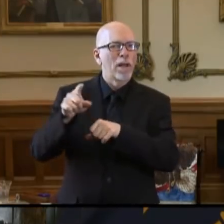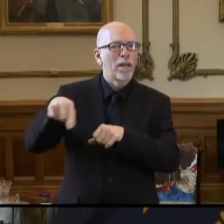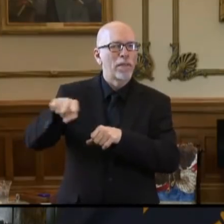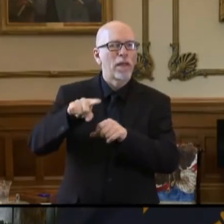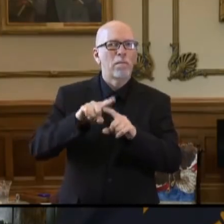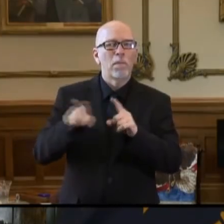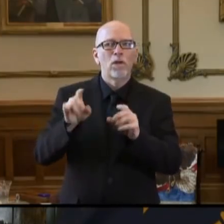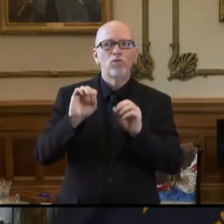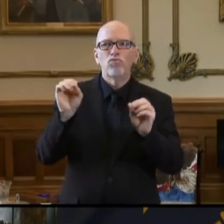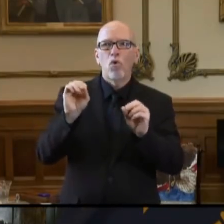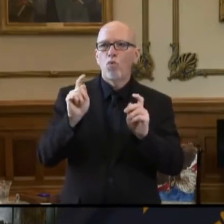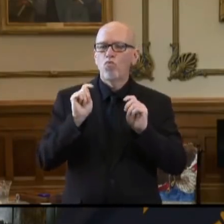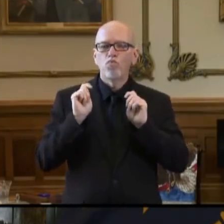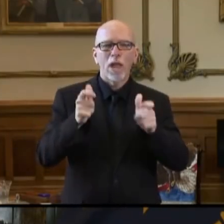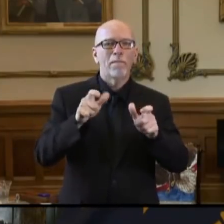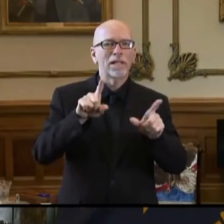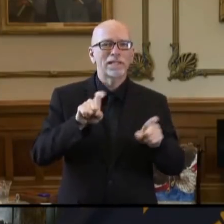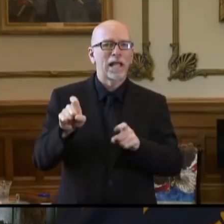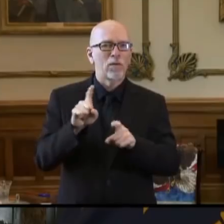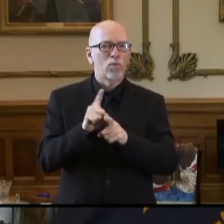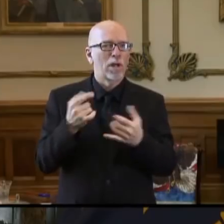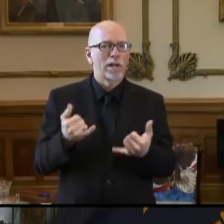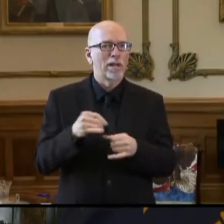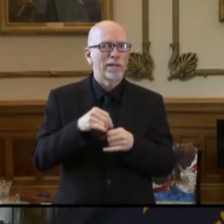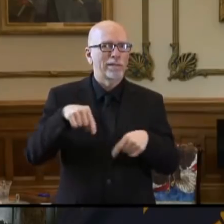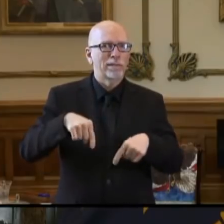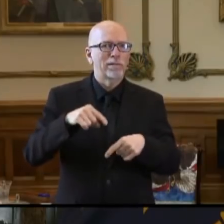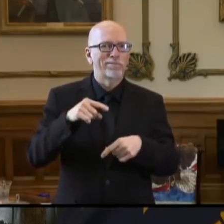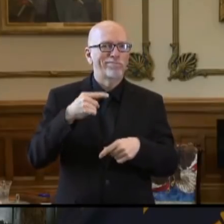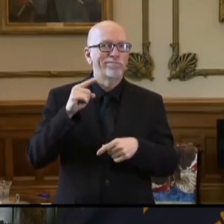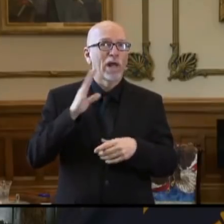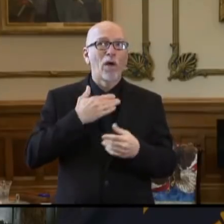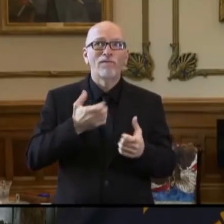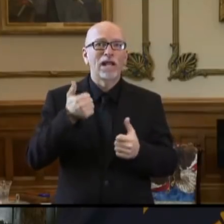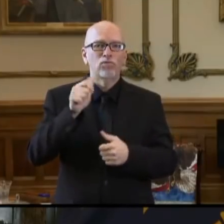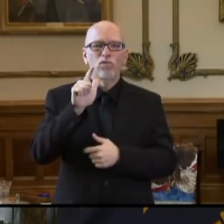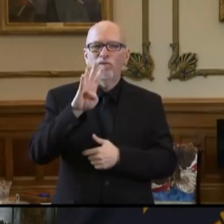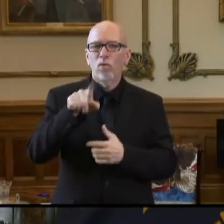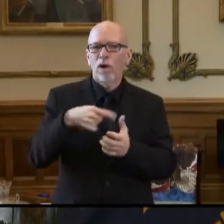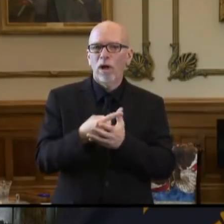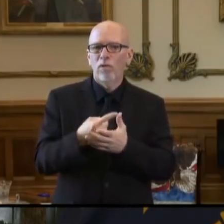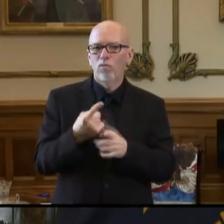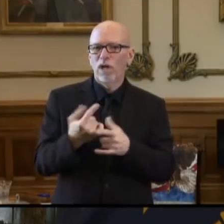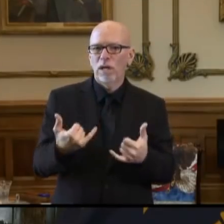SOME RAPID COVERT TESTING THAT WE'RE LOOKING INTO. HERE IN MARIN COUNTY I KNOW MARIN COUNTY HEALTH DEPARTMENT IS WORKING WITH THEM BUT THERE ARE